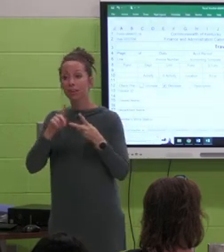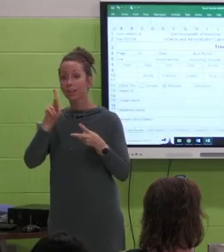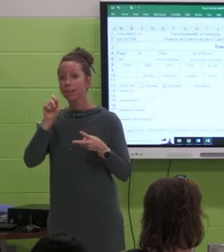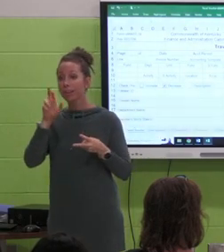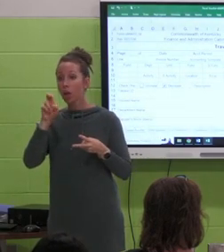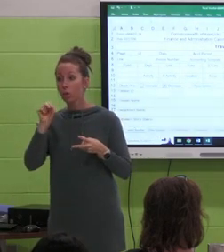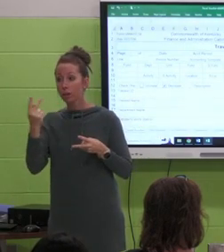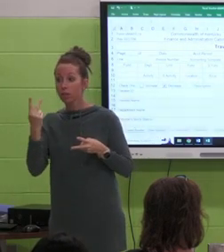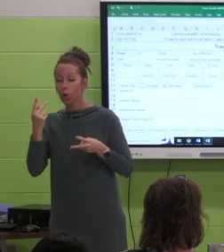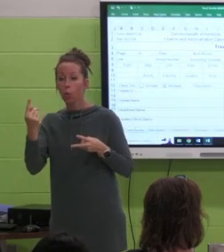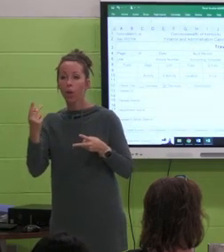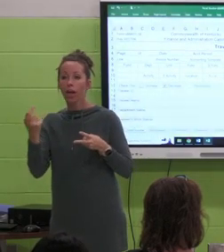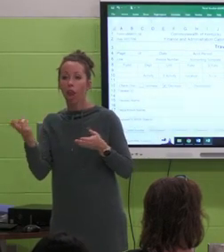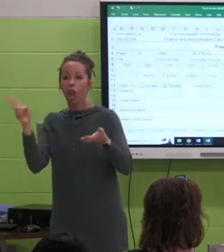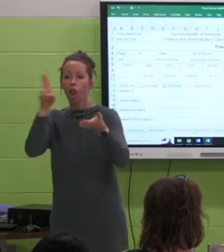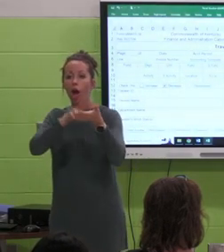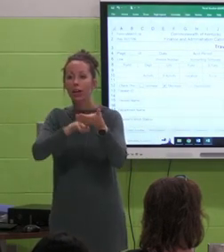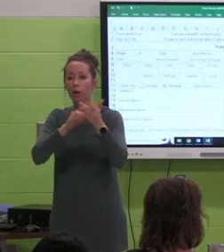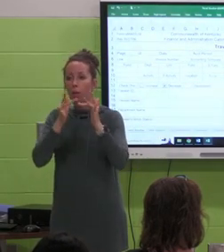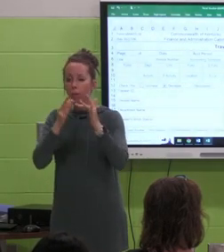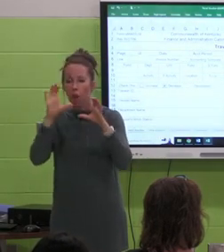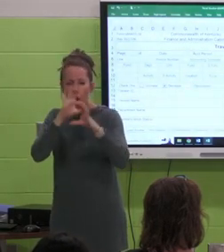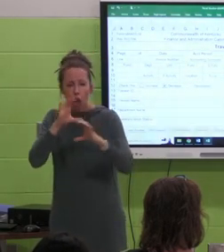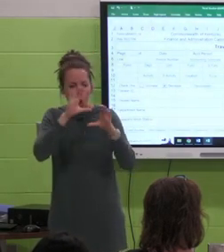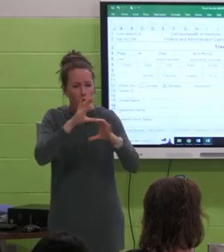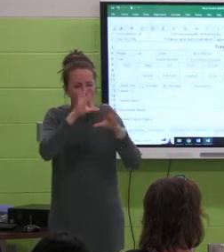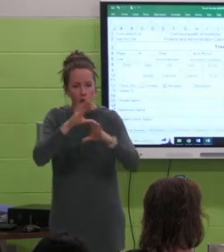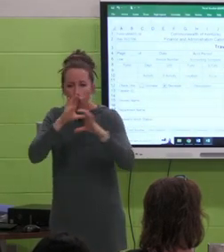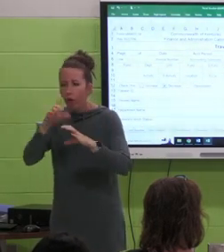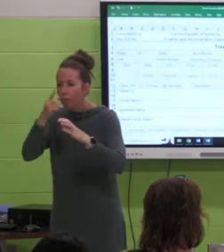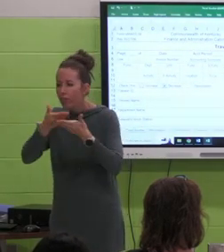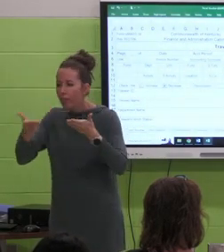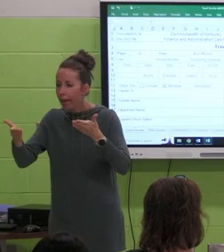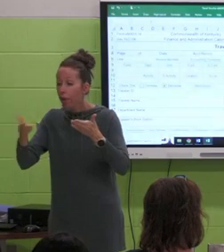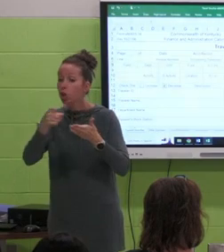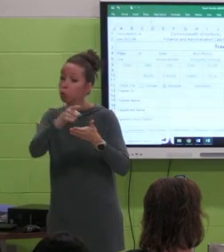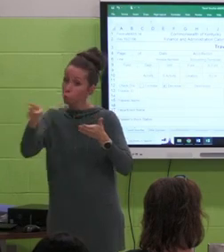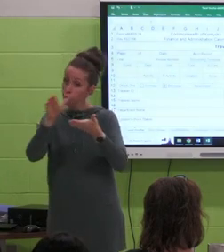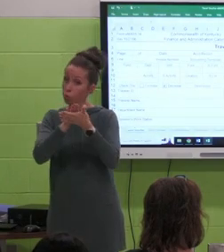and we're looking for those items you all are a school district so often times if you reach out